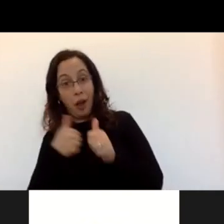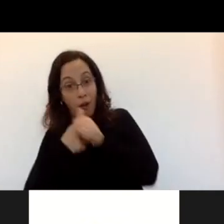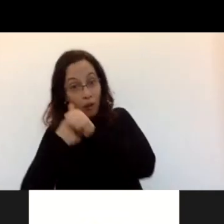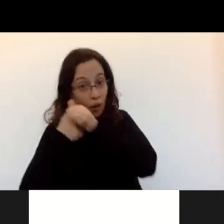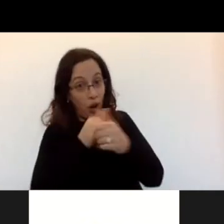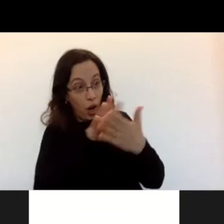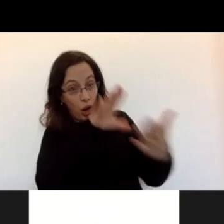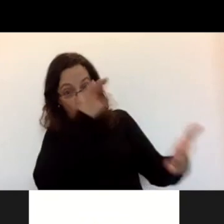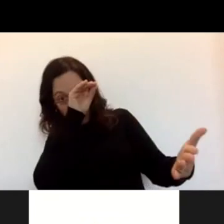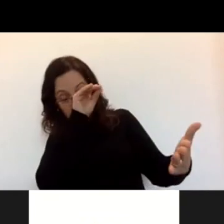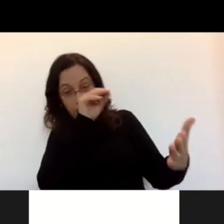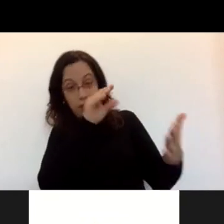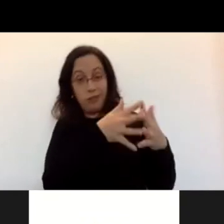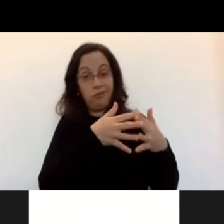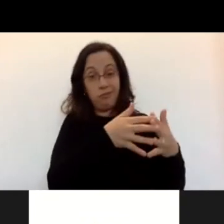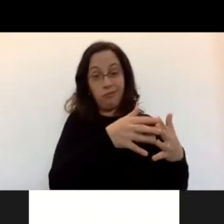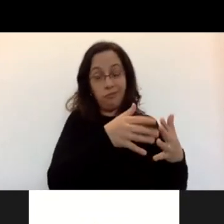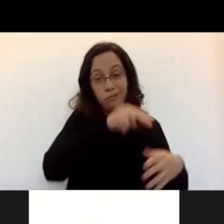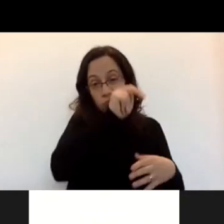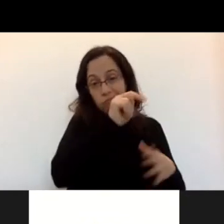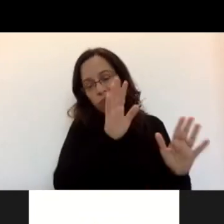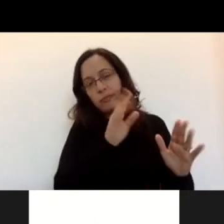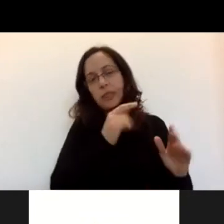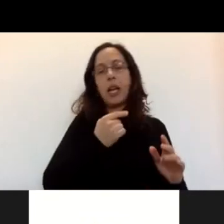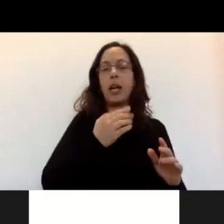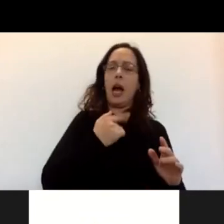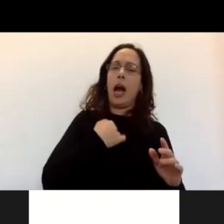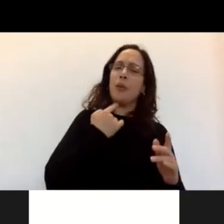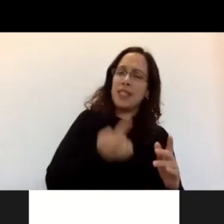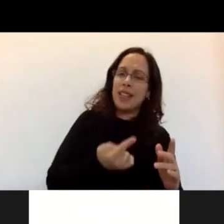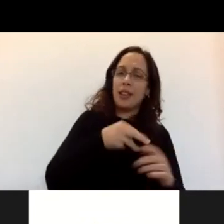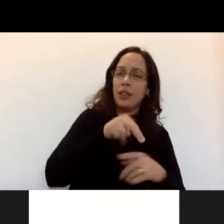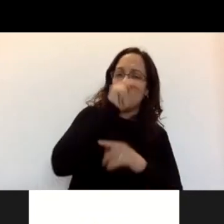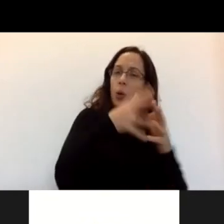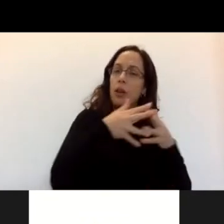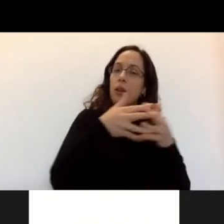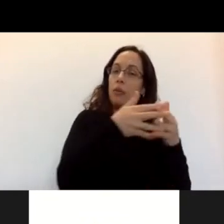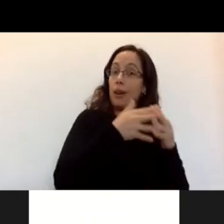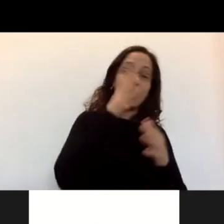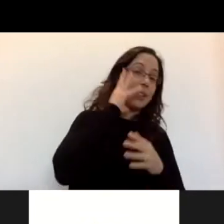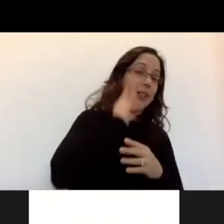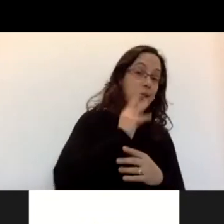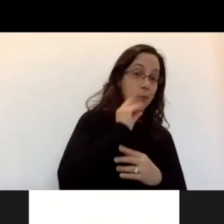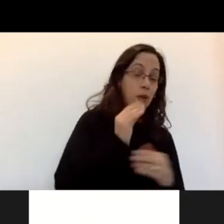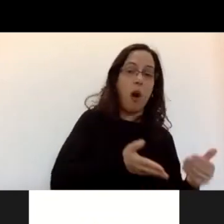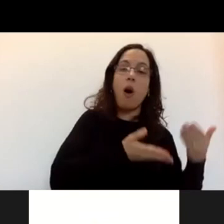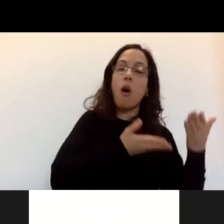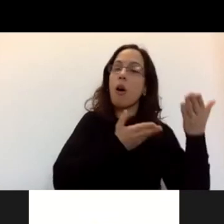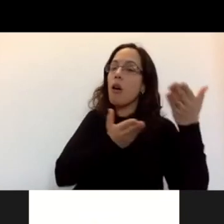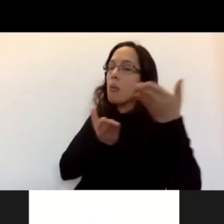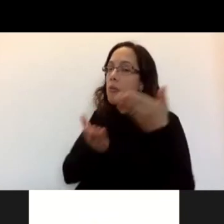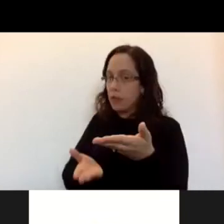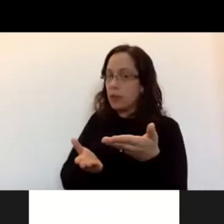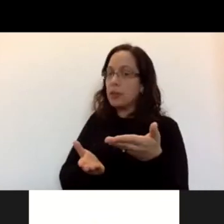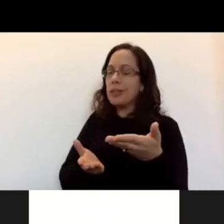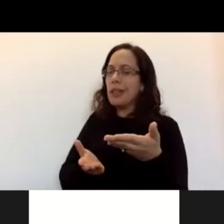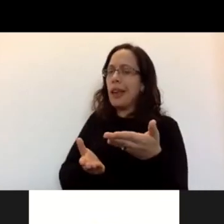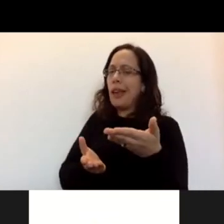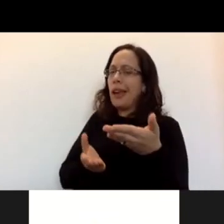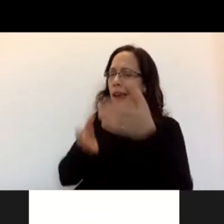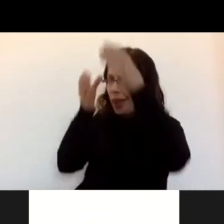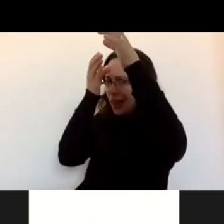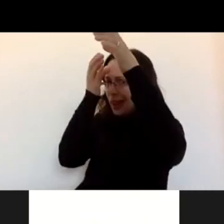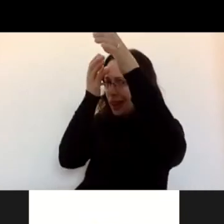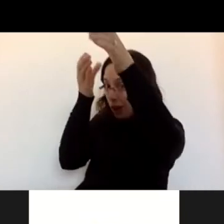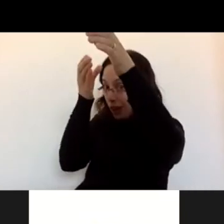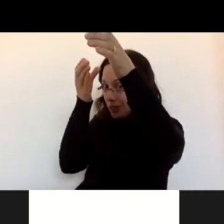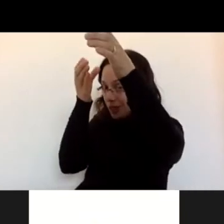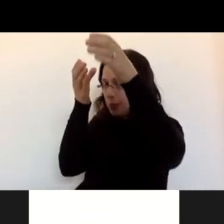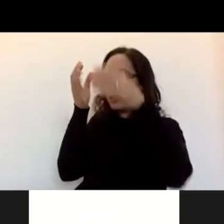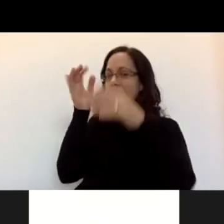um, the North American experience provided a kind of concept of the idea of claiming land and how